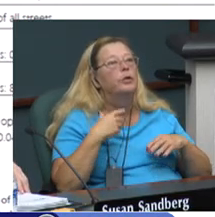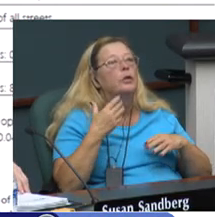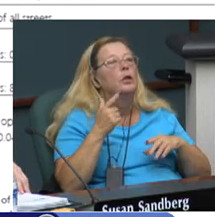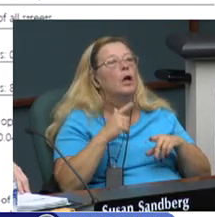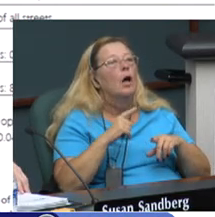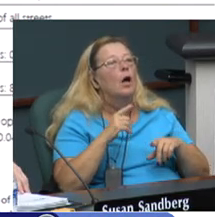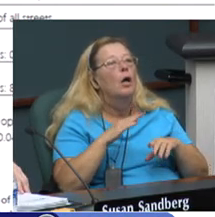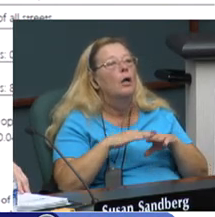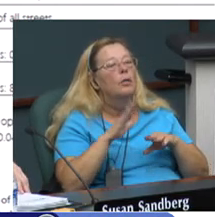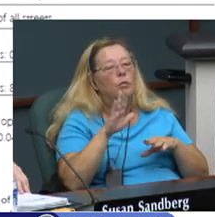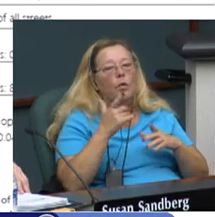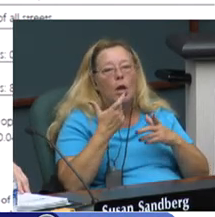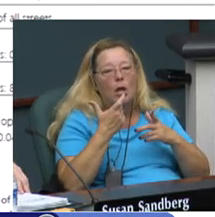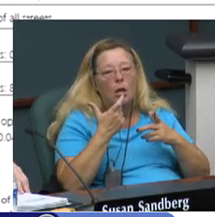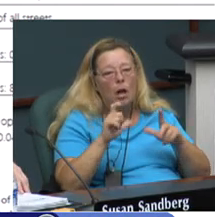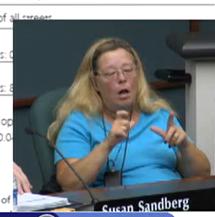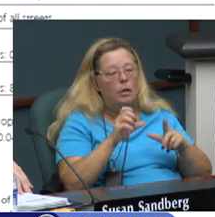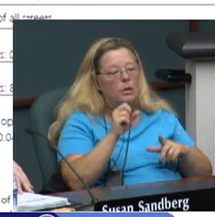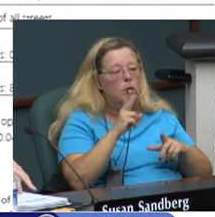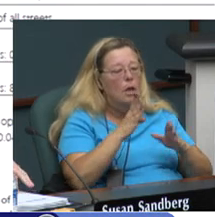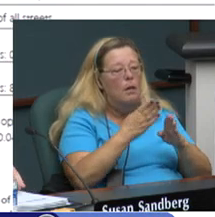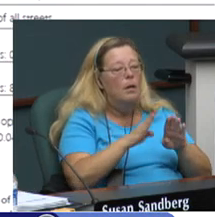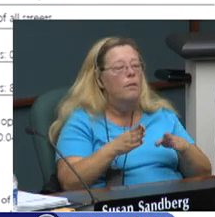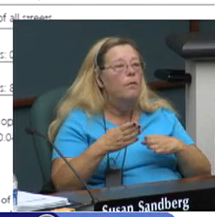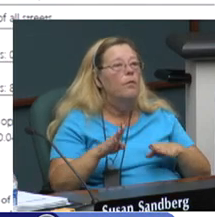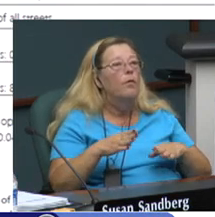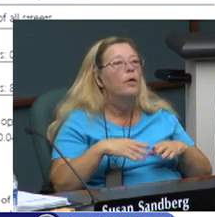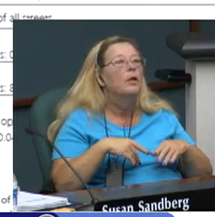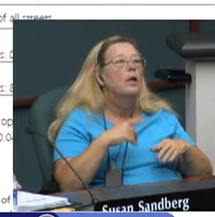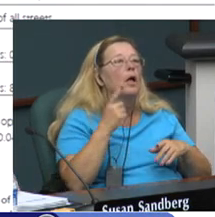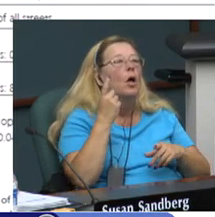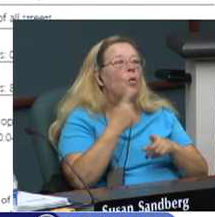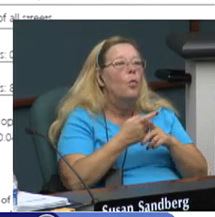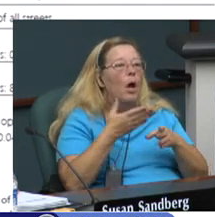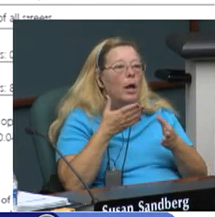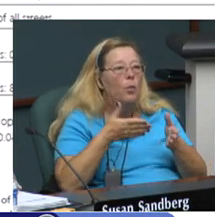subdivisions there will be dedications of right away and that those public